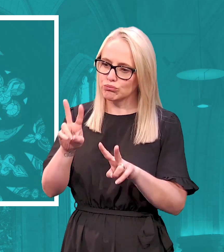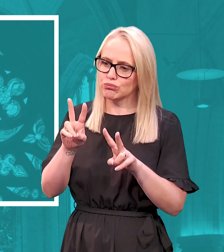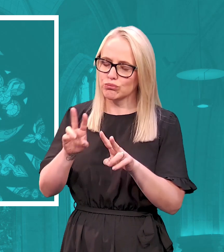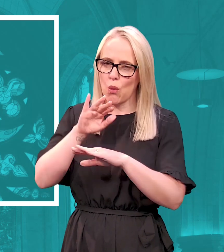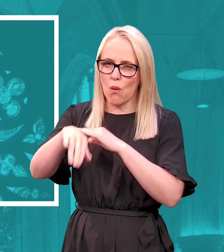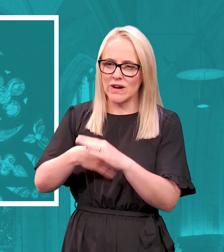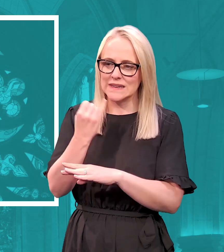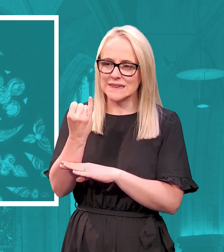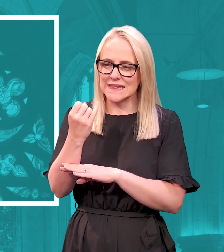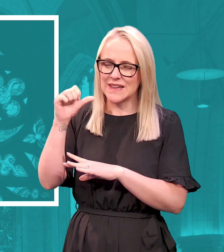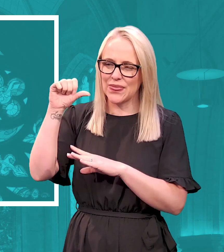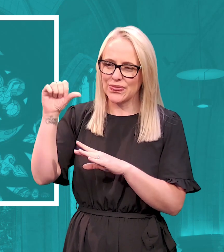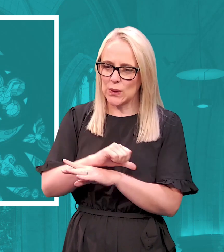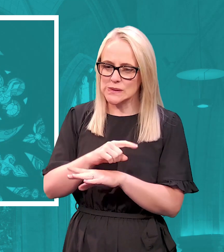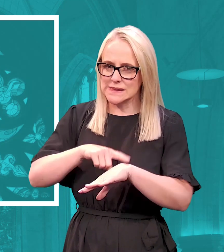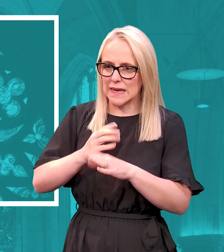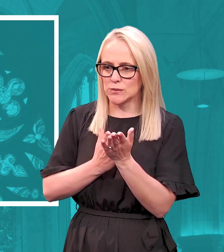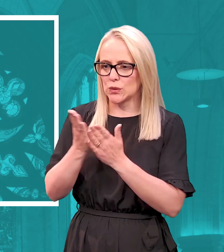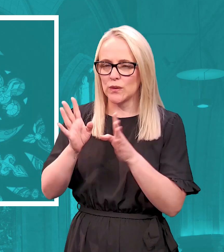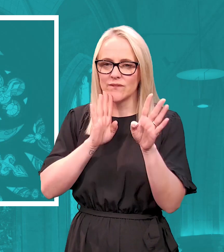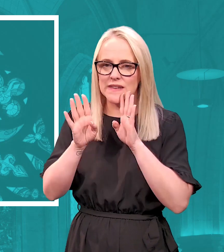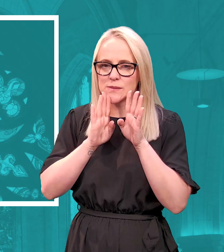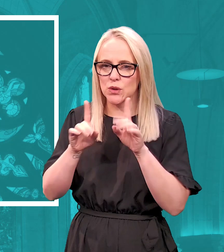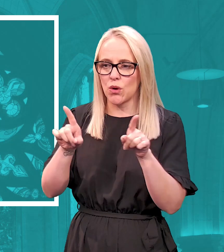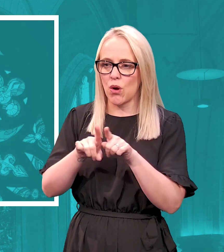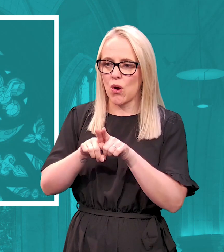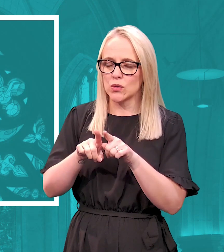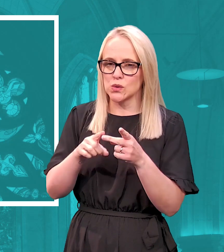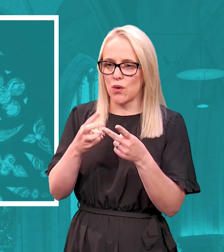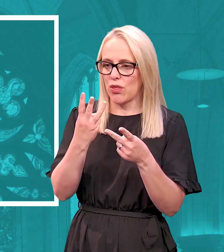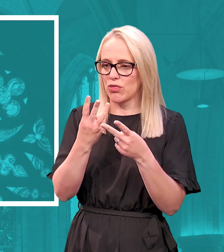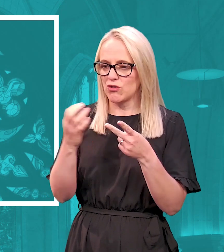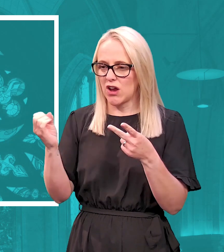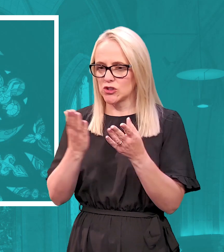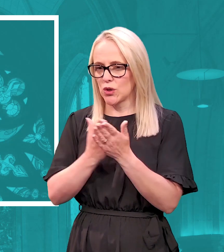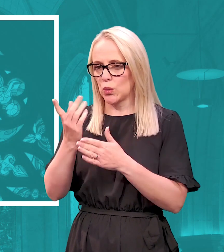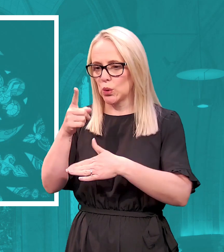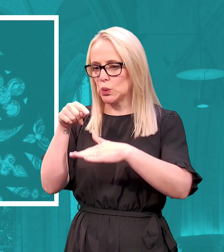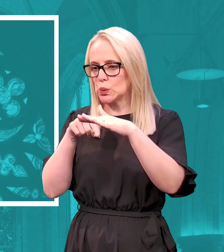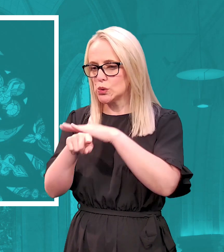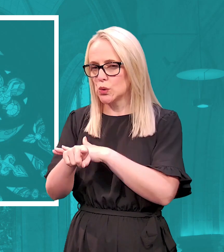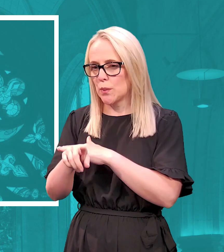on Facebook and around 300 times on each of YouTube and Instagram, this resulted